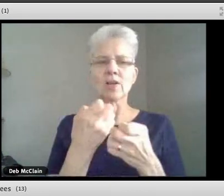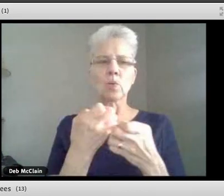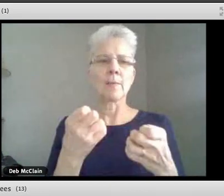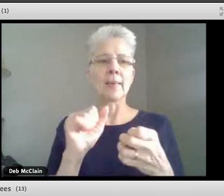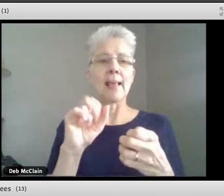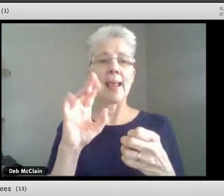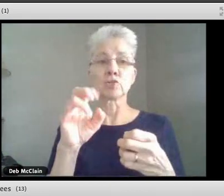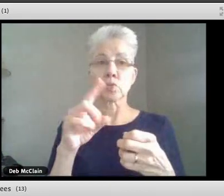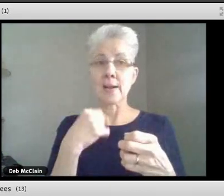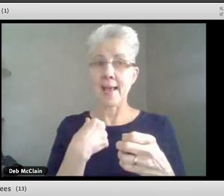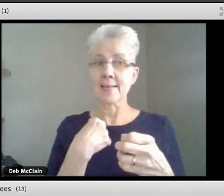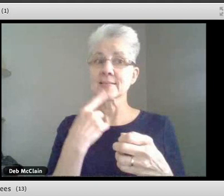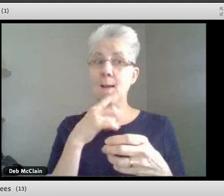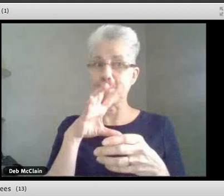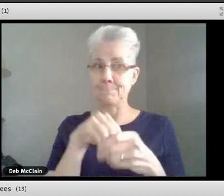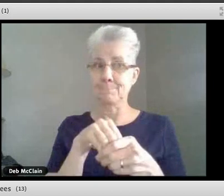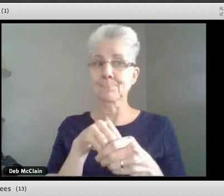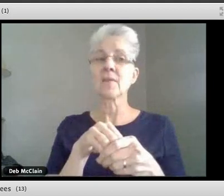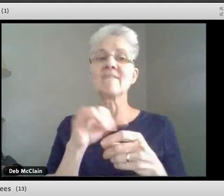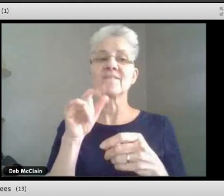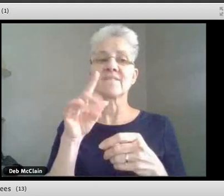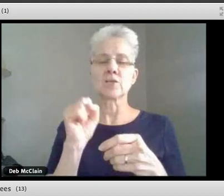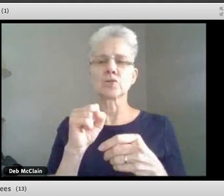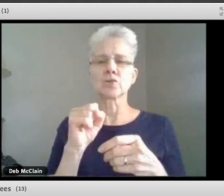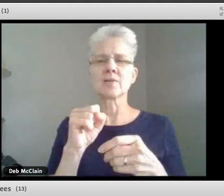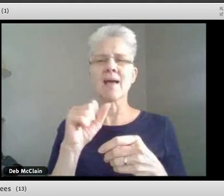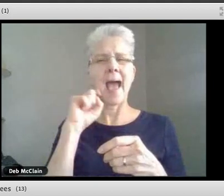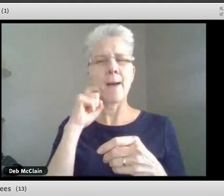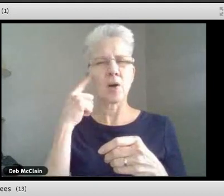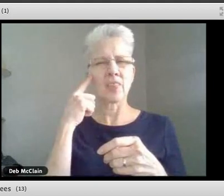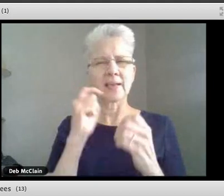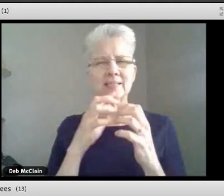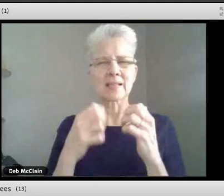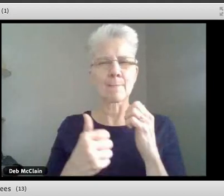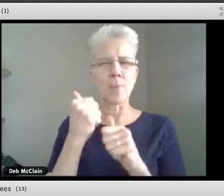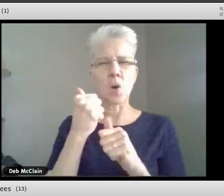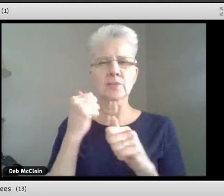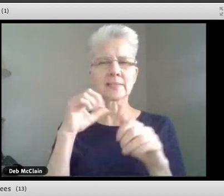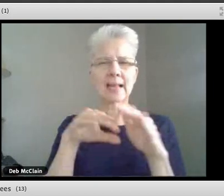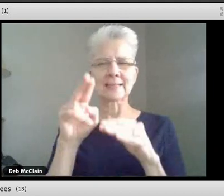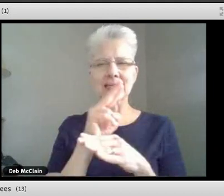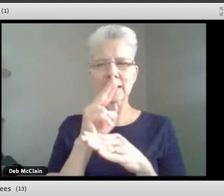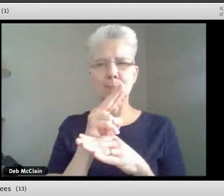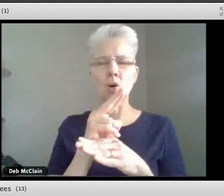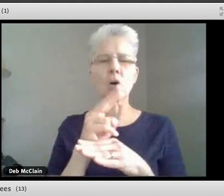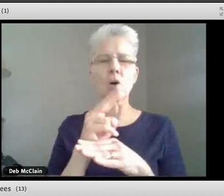of the most accessible devices, but Android is definitely getting there, and then what I wanted to show you,